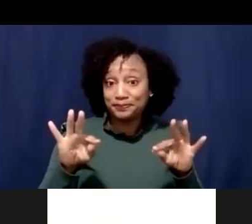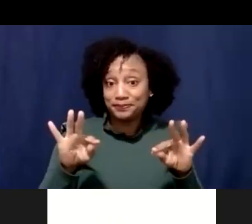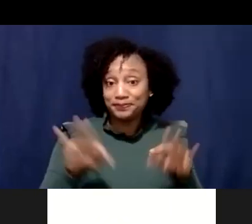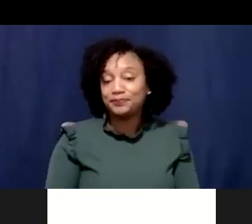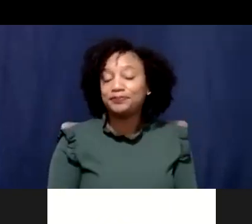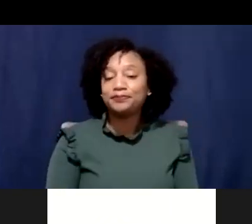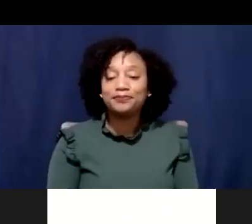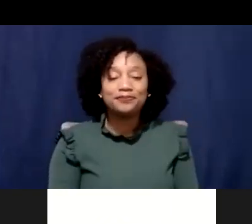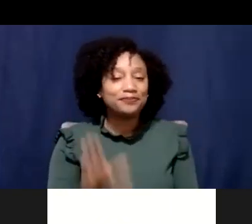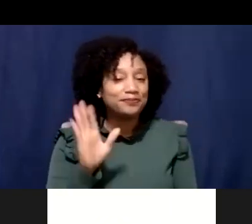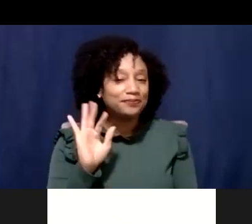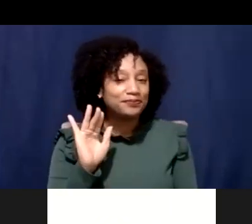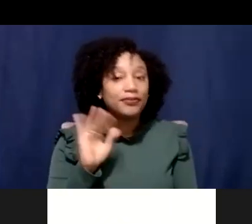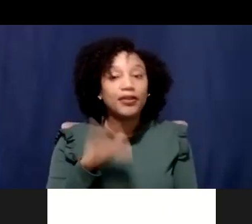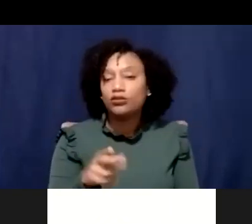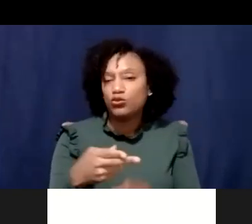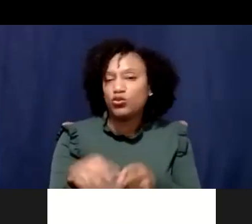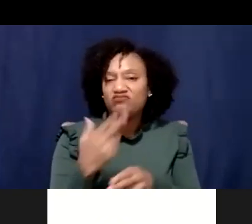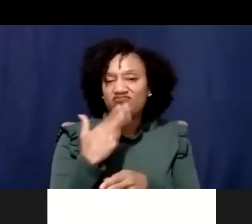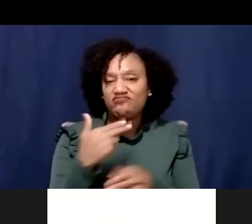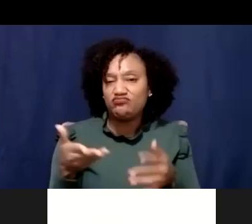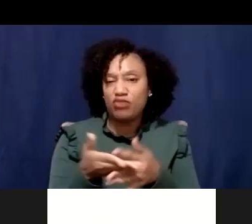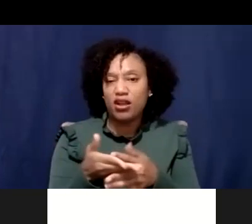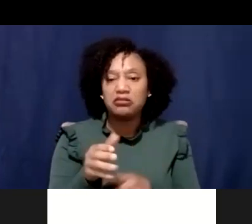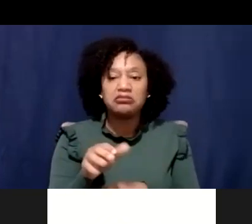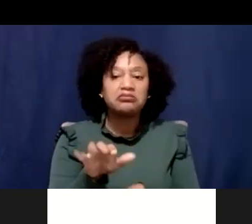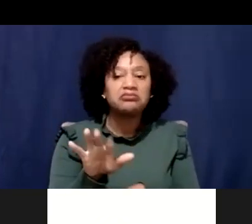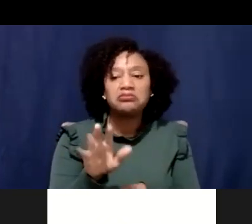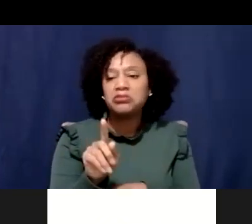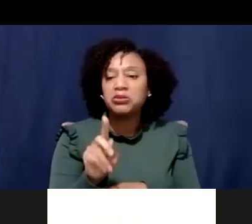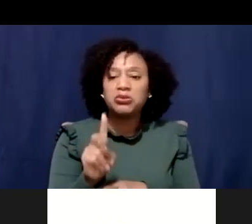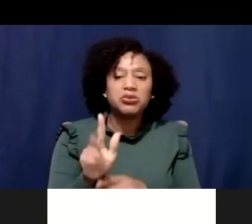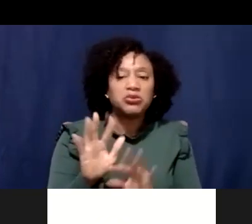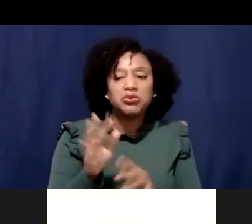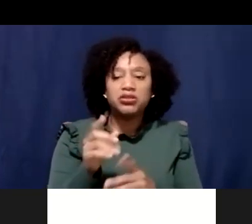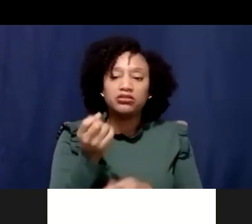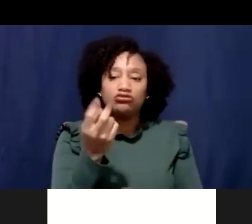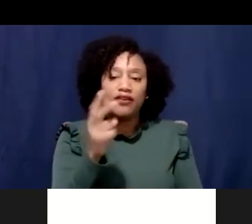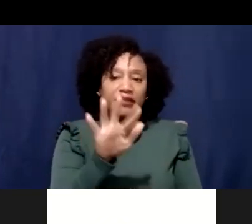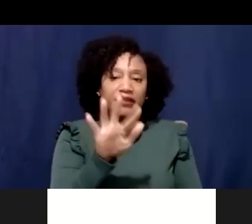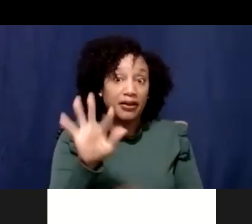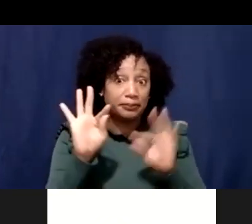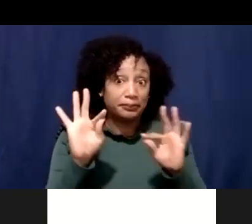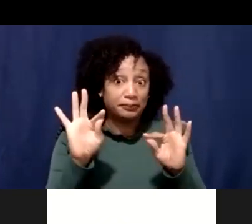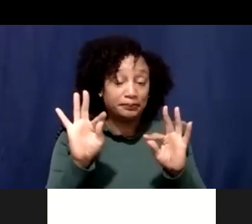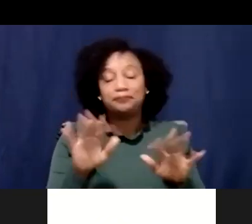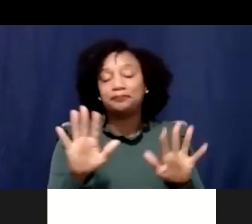All right, y'all. Let's take a mini break for the next couple of minutes. I will start again at 12:55,